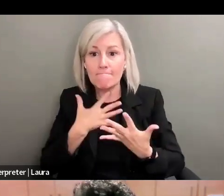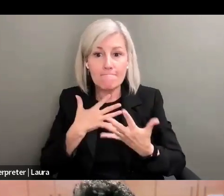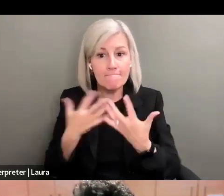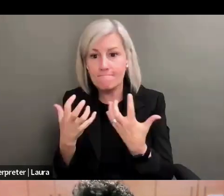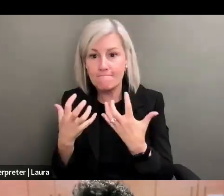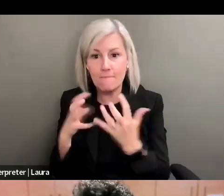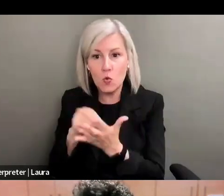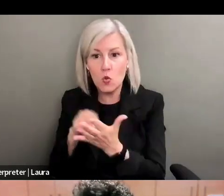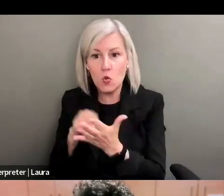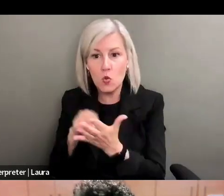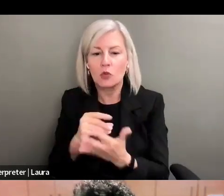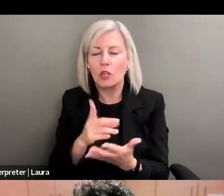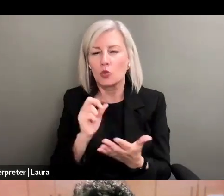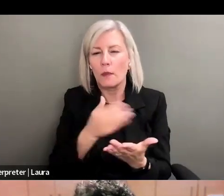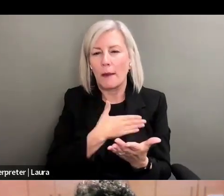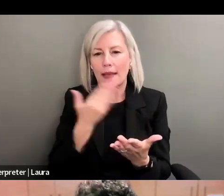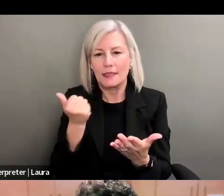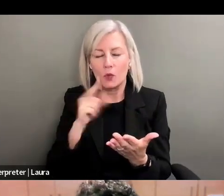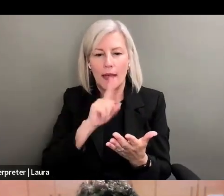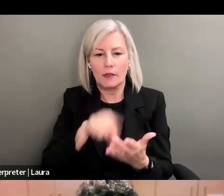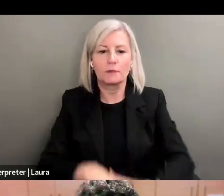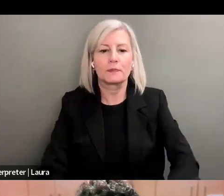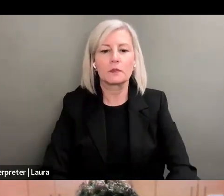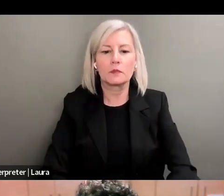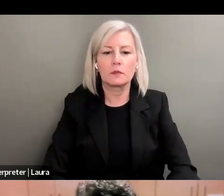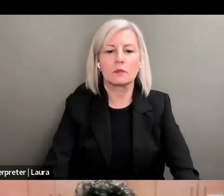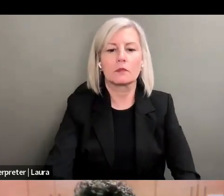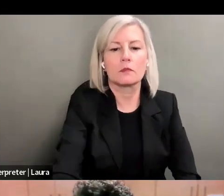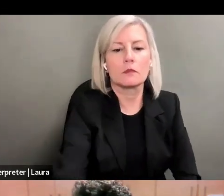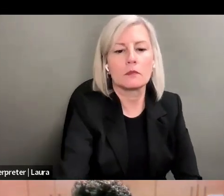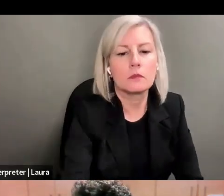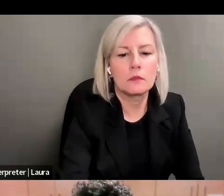So, I'll do my best to answer the questions.